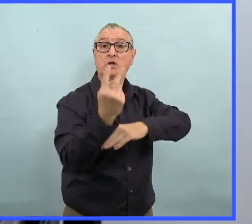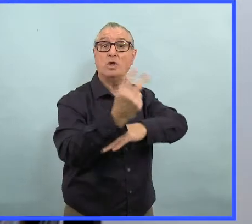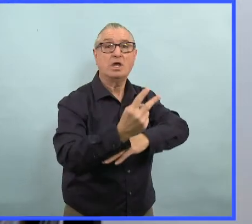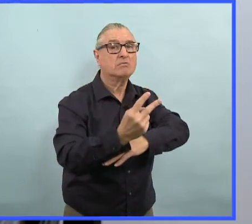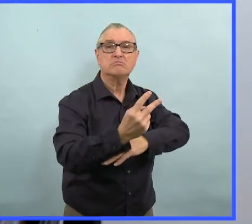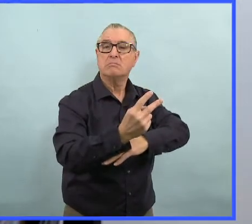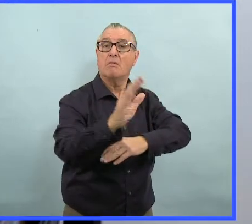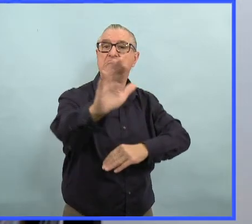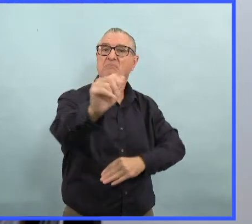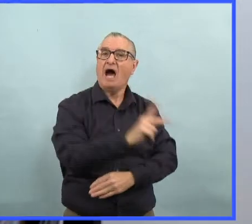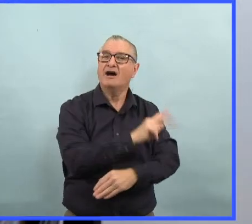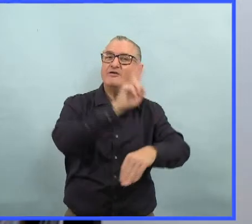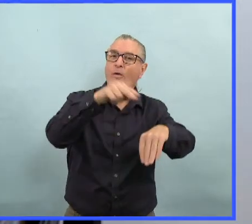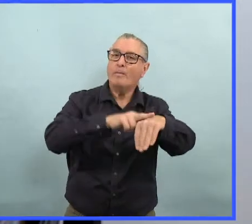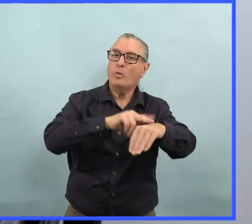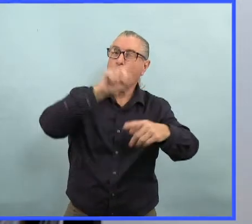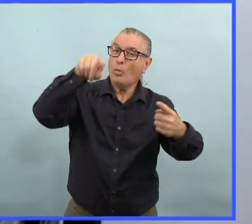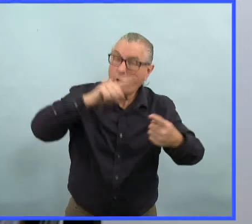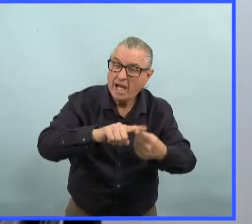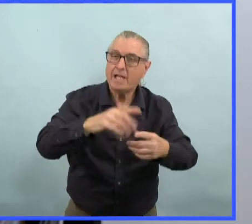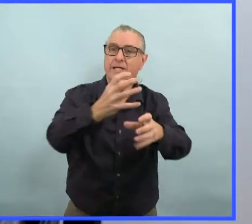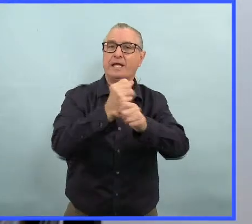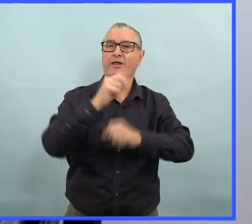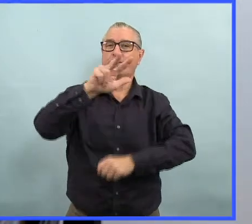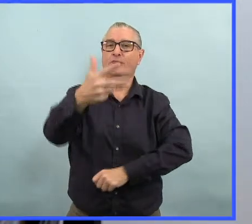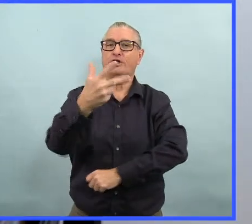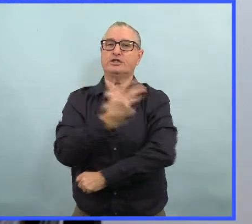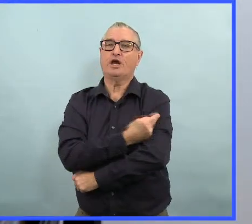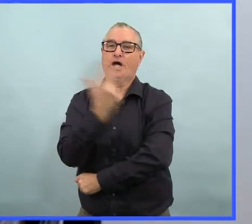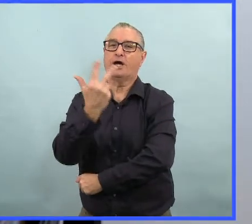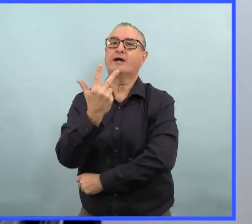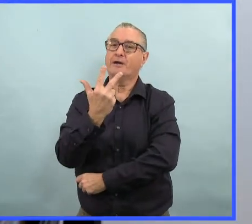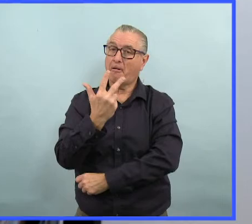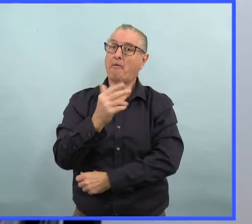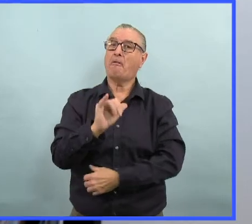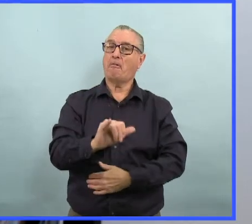we had very few individuals that could have received two doses within the same menstrual cycle